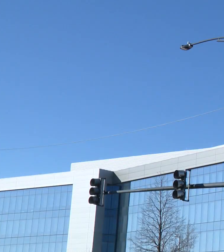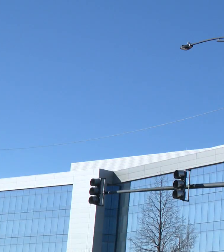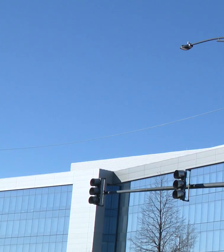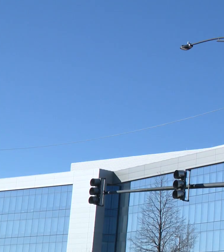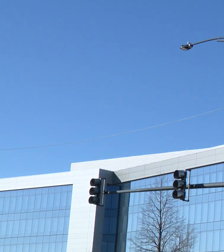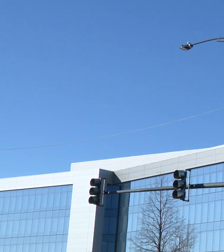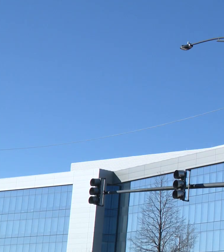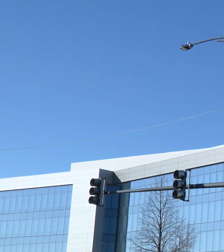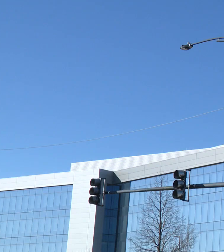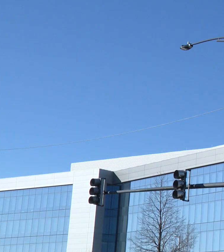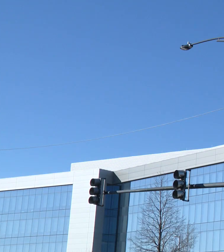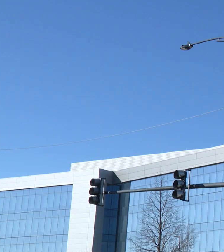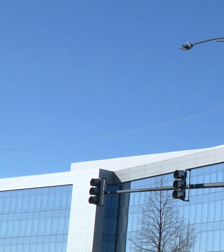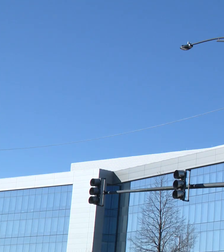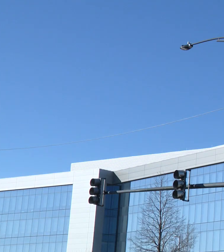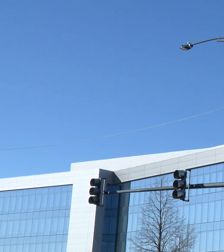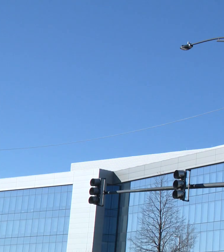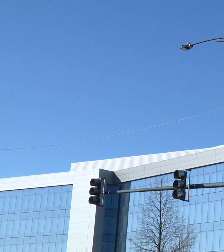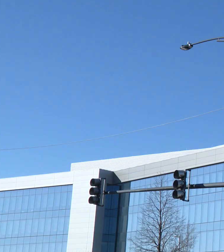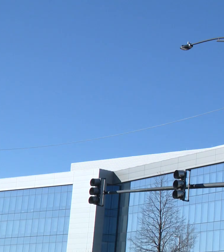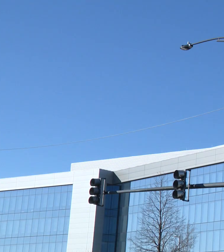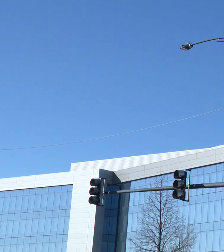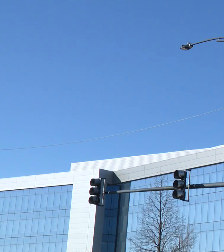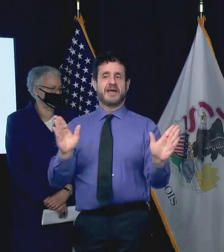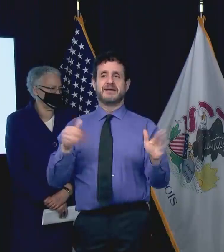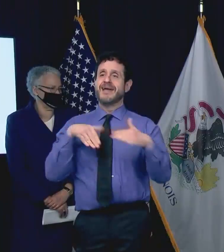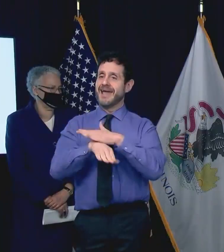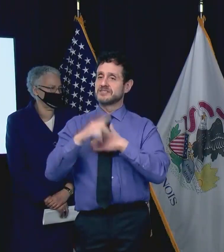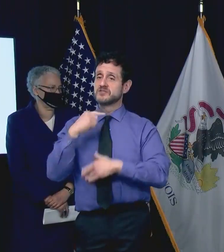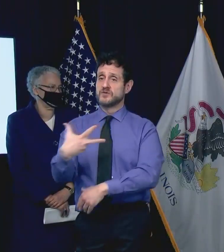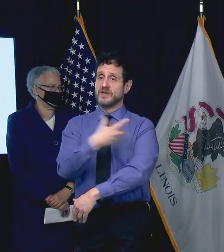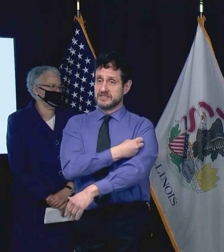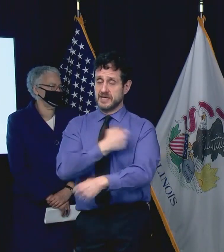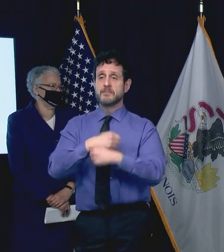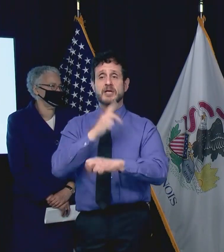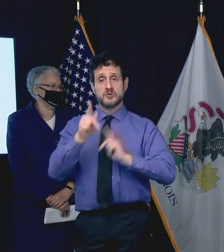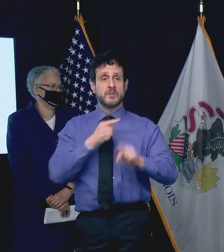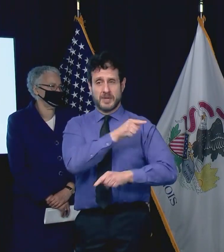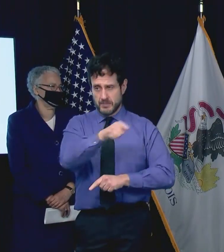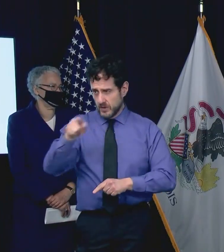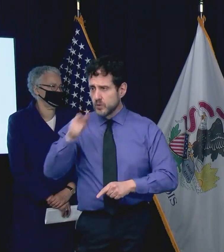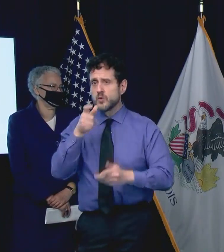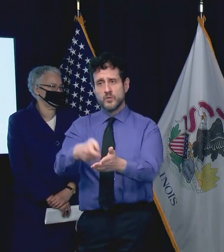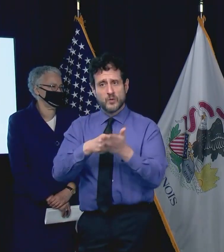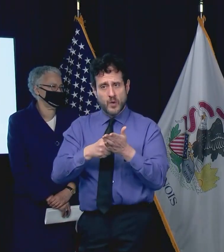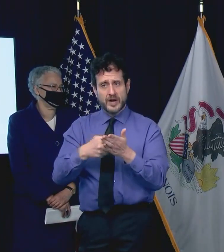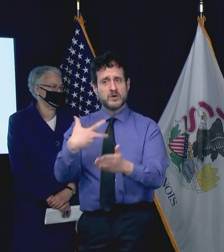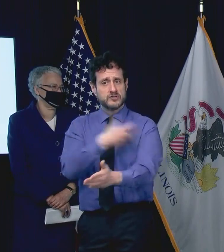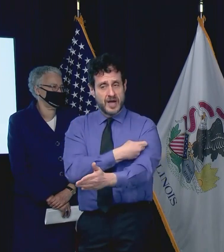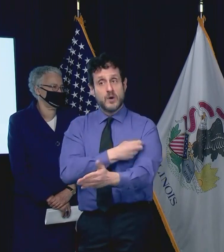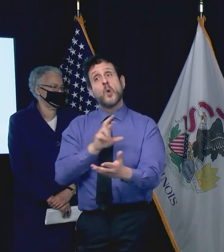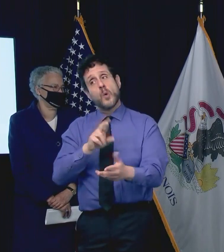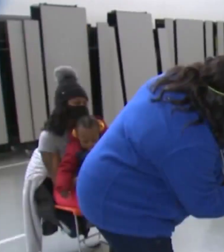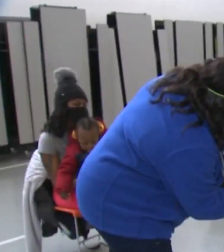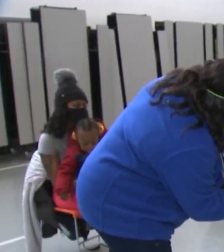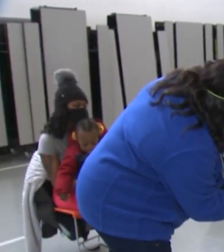THIS FOLKS IS WHAT PRESIDENTIAL LEADERSHIP LOOKS PRAISING THE BIDEN ADMINISTRATION FOR ITS HELP IN ORDER TO OPEN A MAJOR